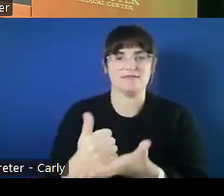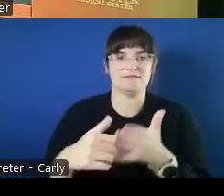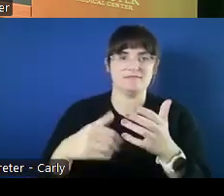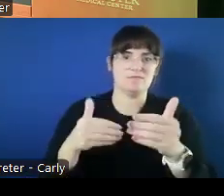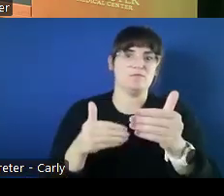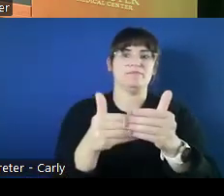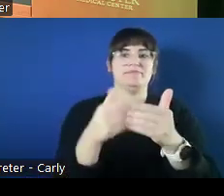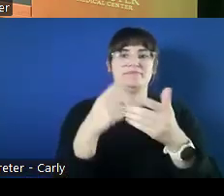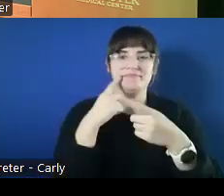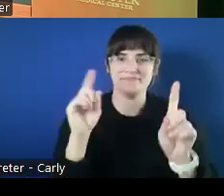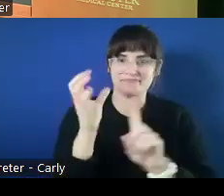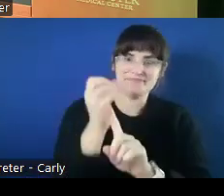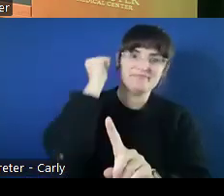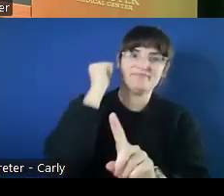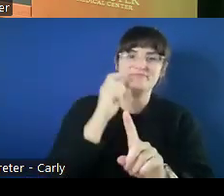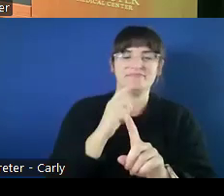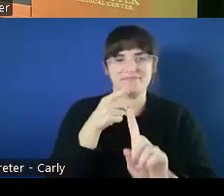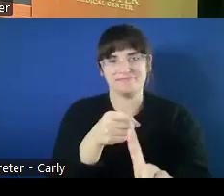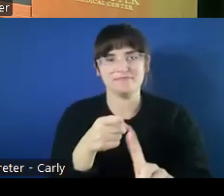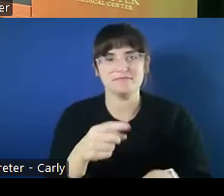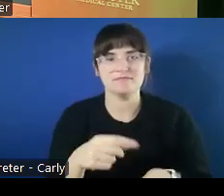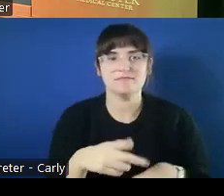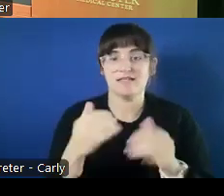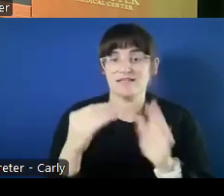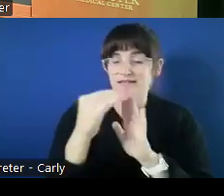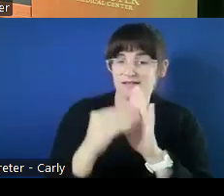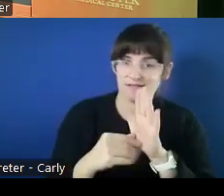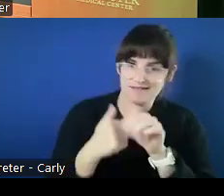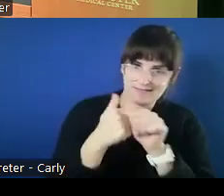them kind of places to actually kind of keep track of things so they write their goals down